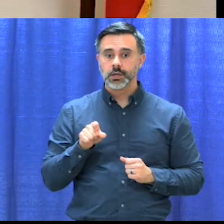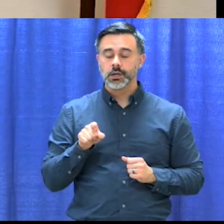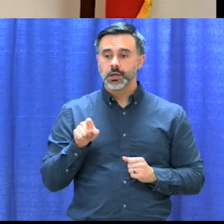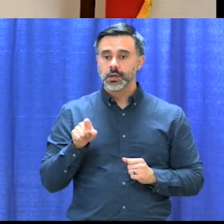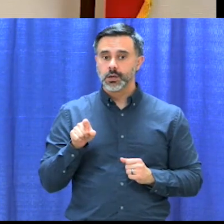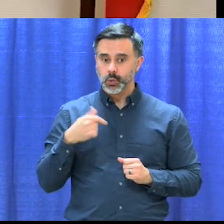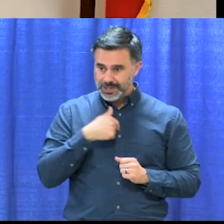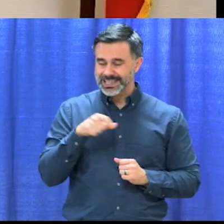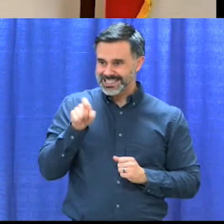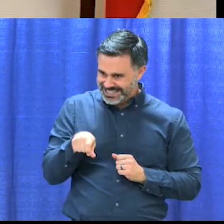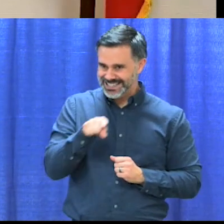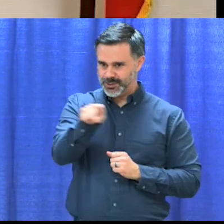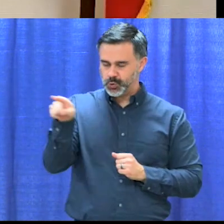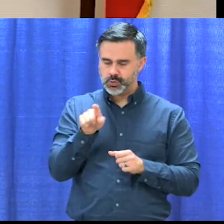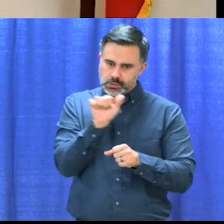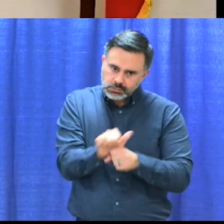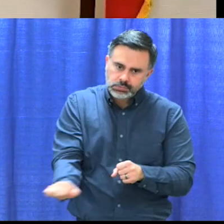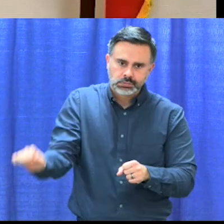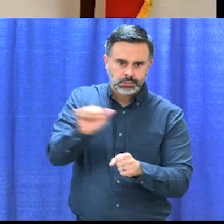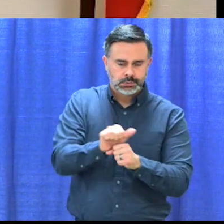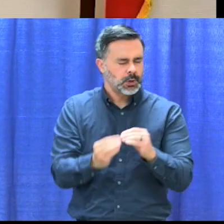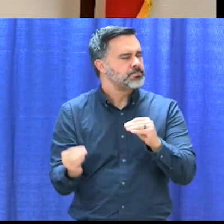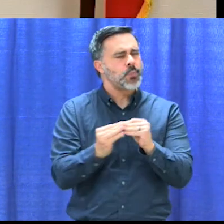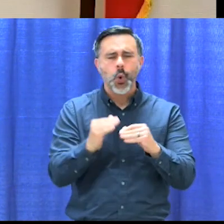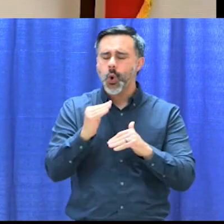to go above and beyond the many things that you talked about today.